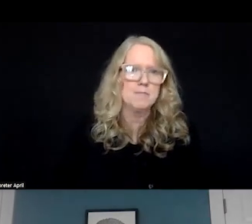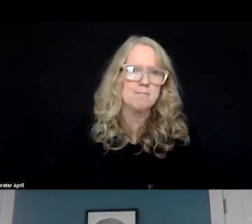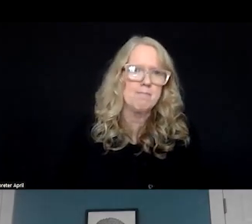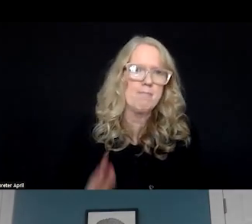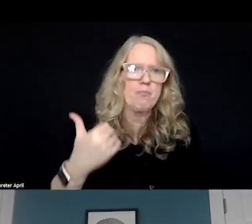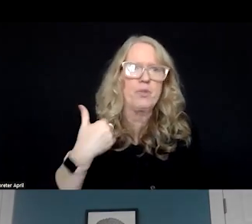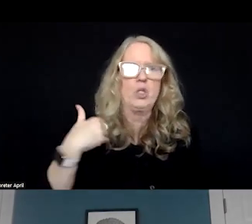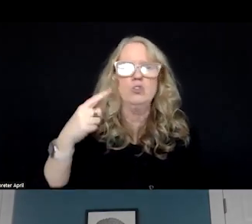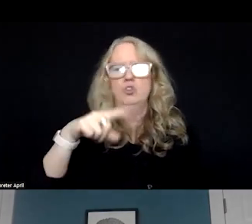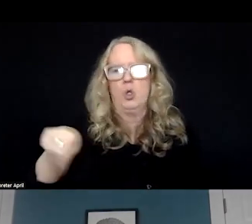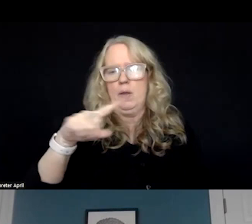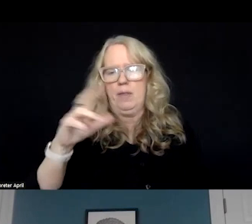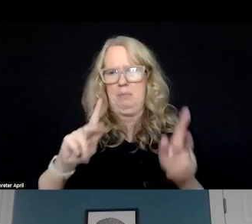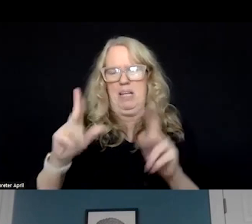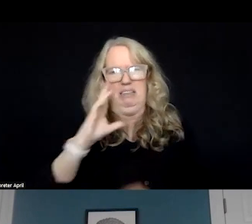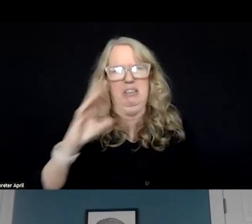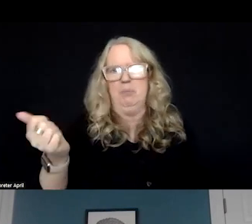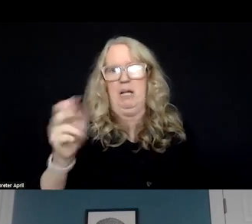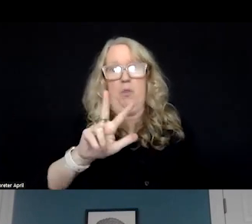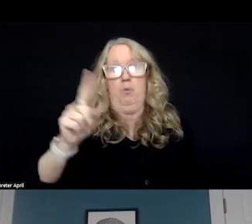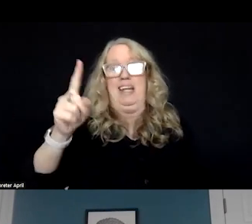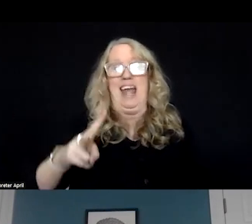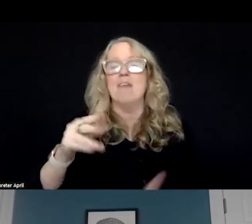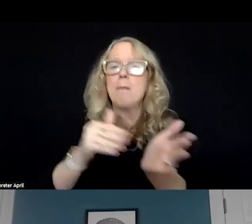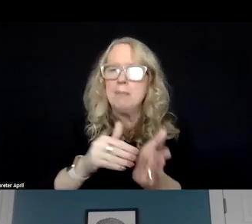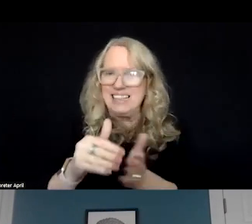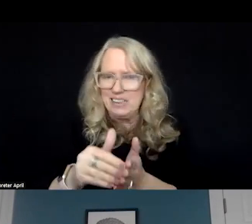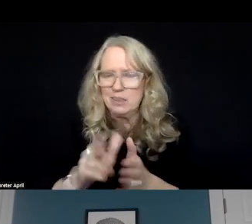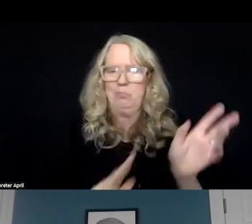THE SEVEN COUNTIES OF ABOUT THREE AND A HALF MILLION. ALL THOUGH WE HAVE